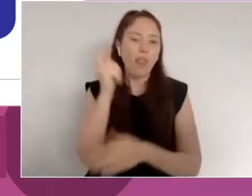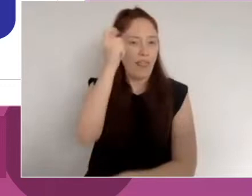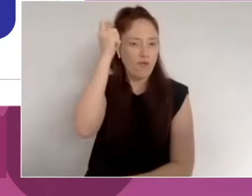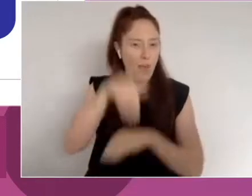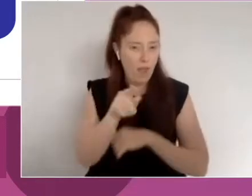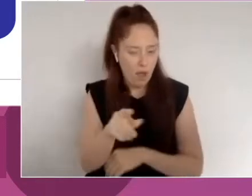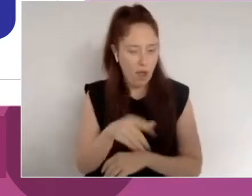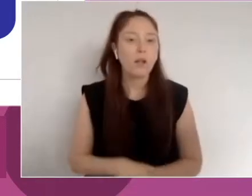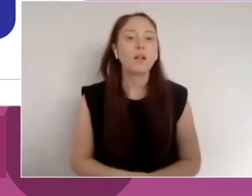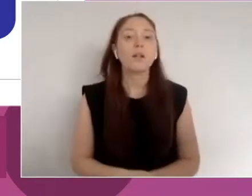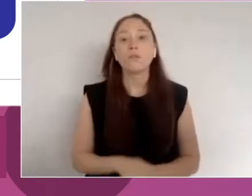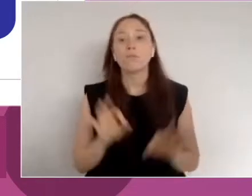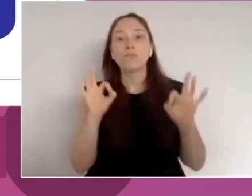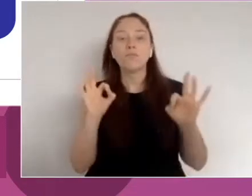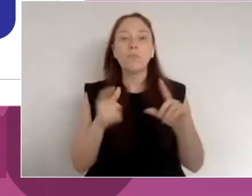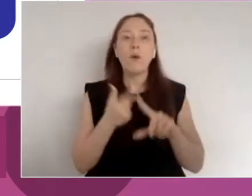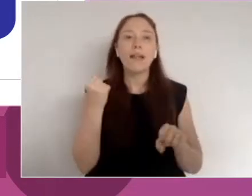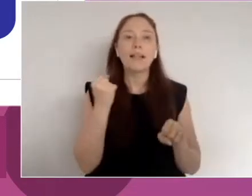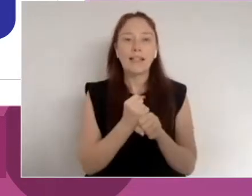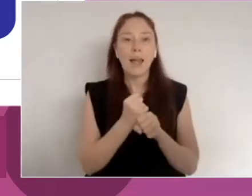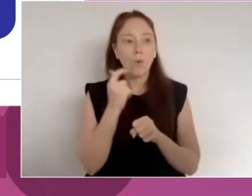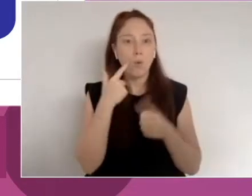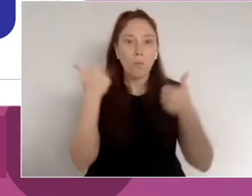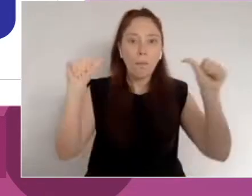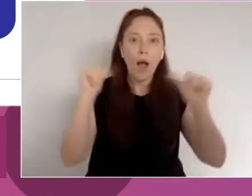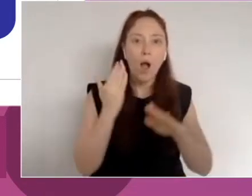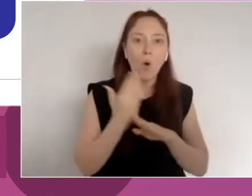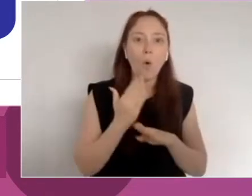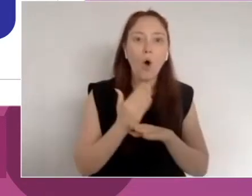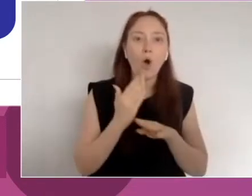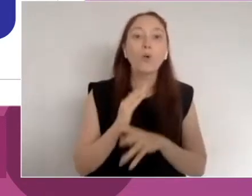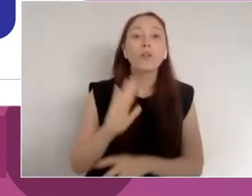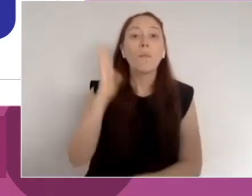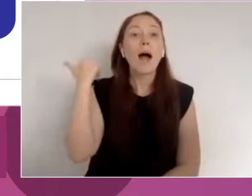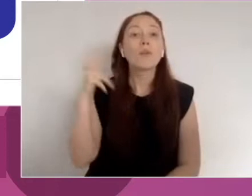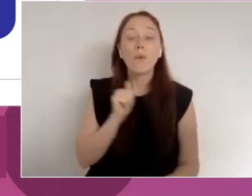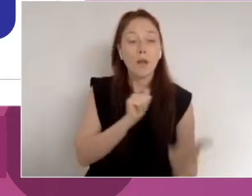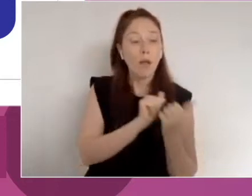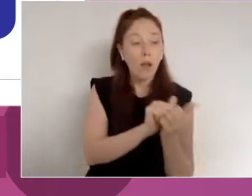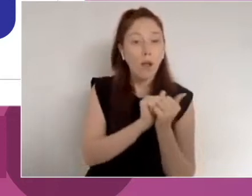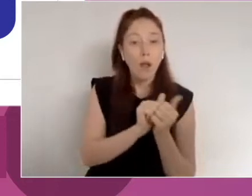practical example of where it worked was when we came together to put on the 2000 Sydney Olympics.